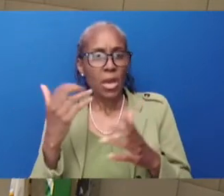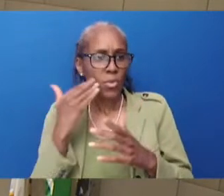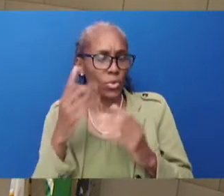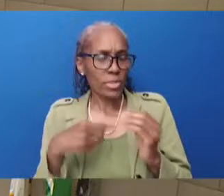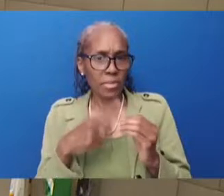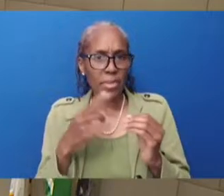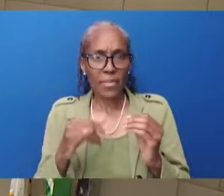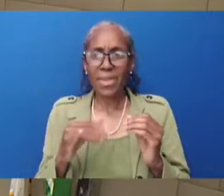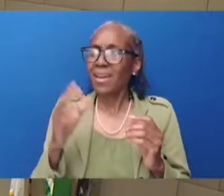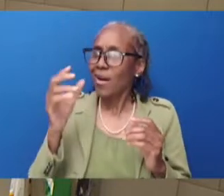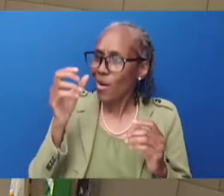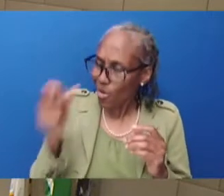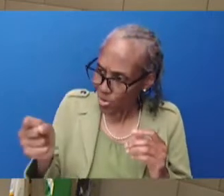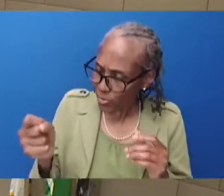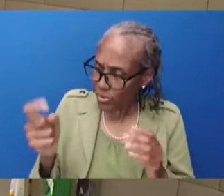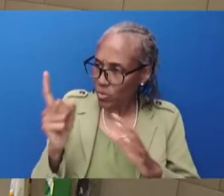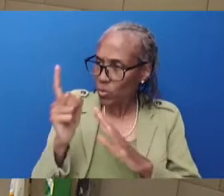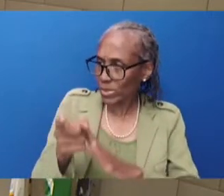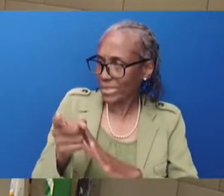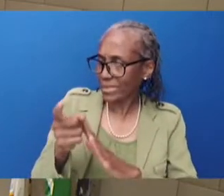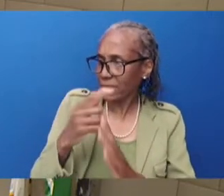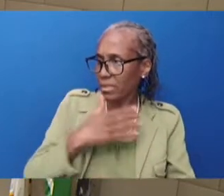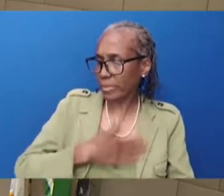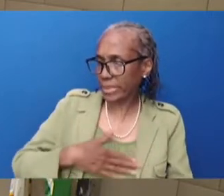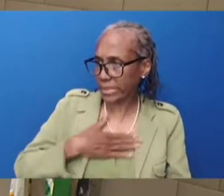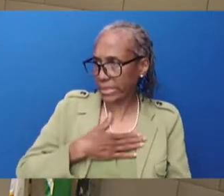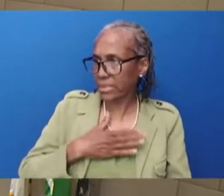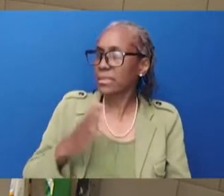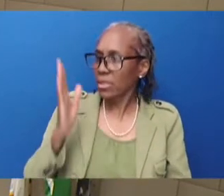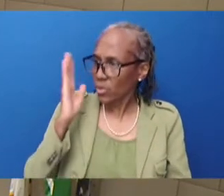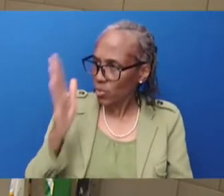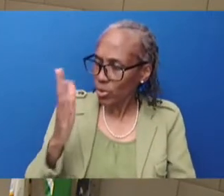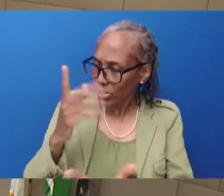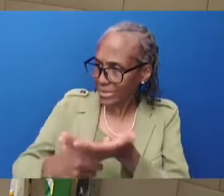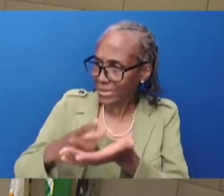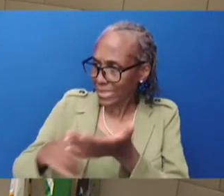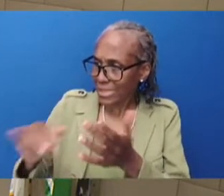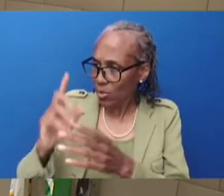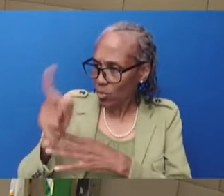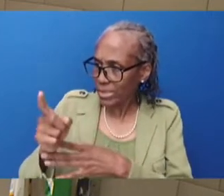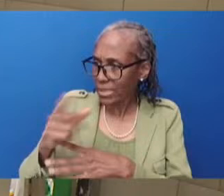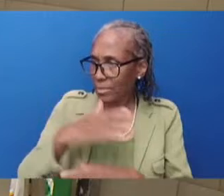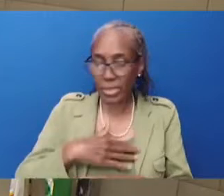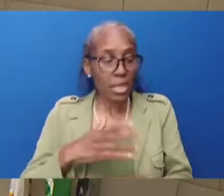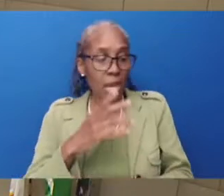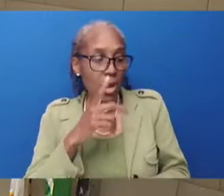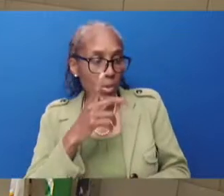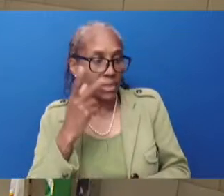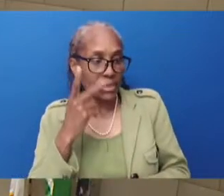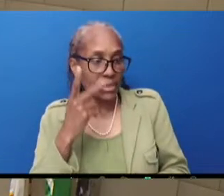TRENCH GROUP. SO MOVED. I WANT TO KNOW SOMETHING ABOUT IT. HOLD ON ONE SECOND, PLEASE.